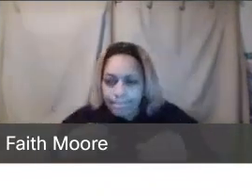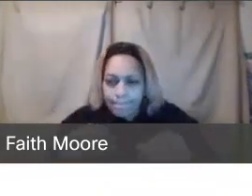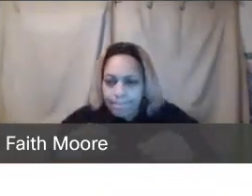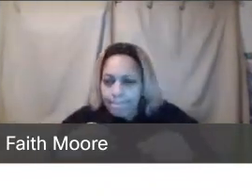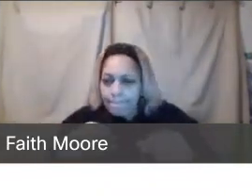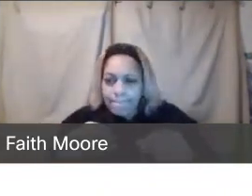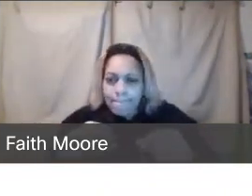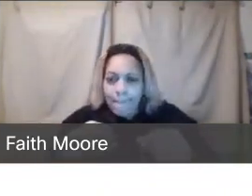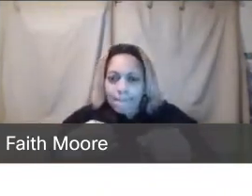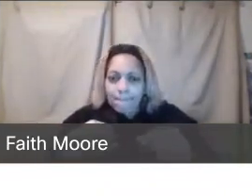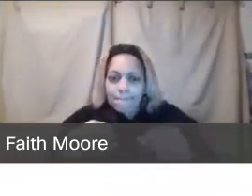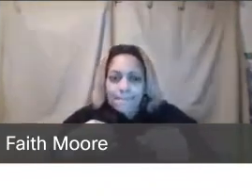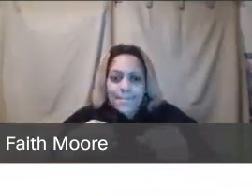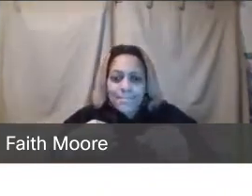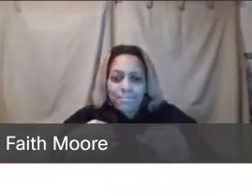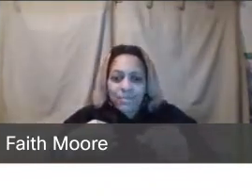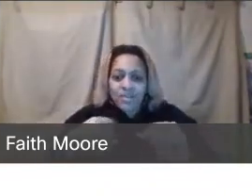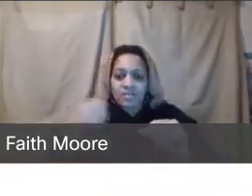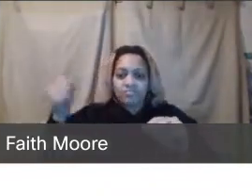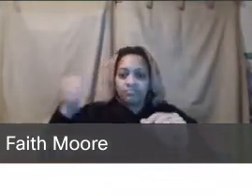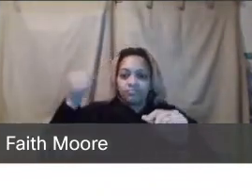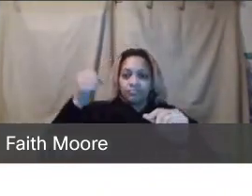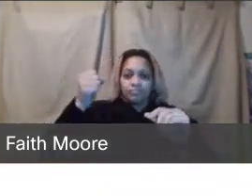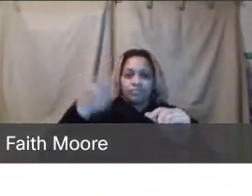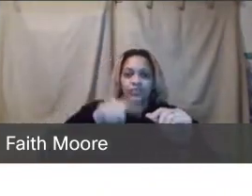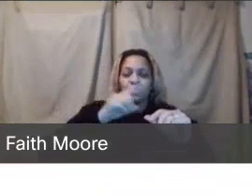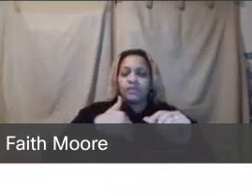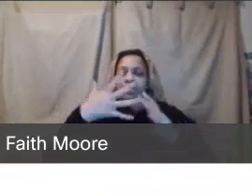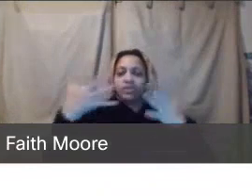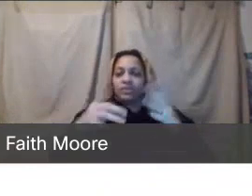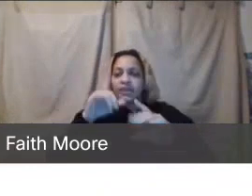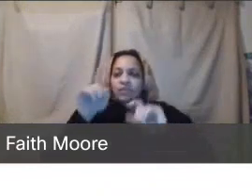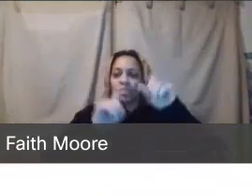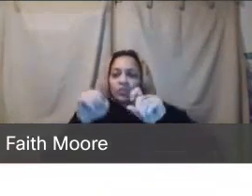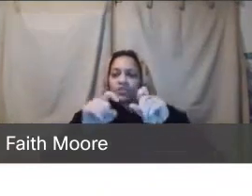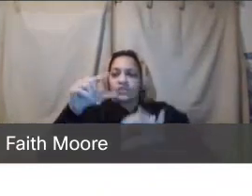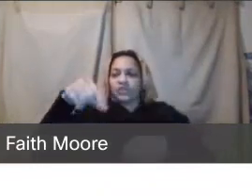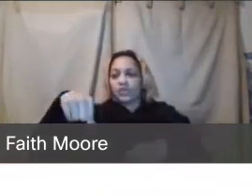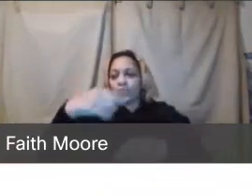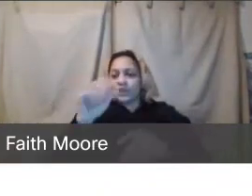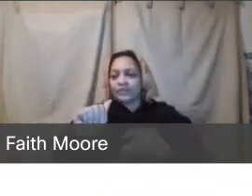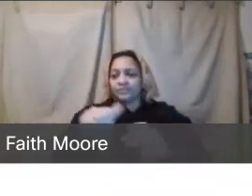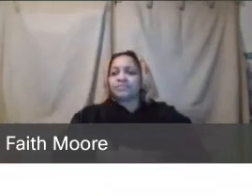And I know we're fielding a lot of questions to the Q and a. So, we can, we will continue to do that.